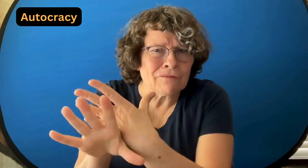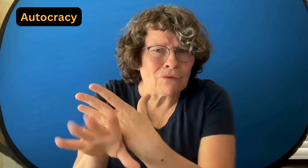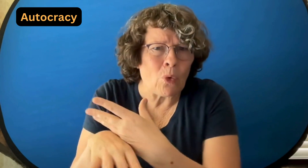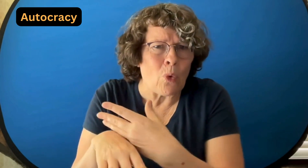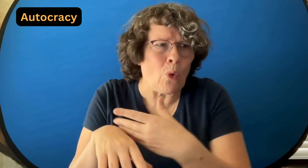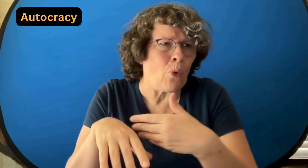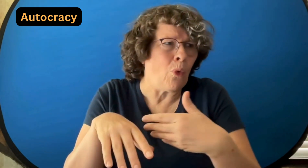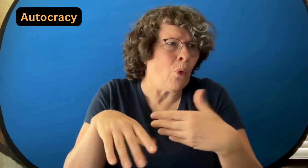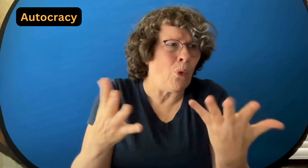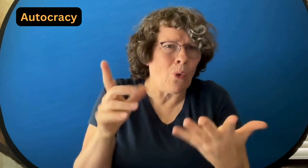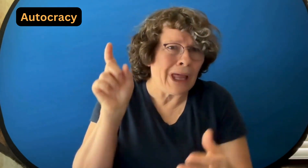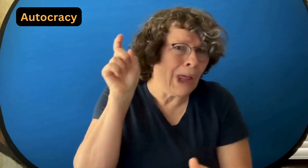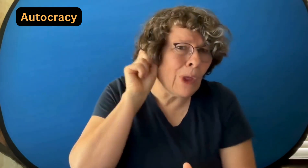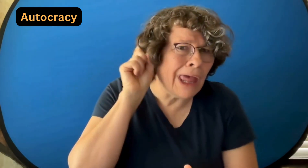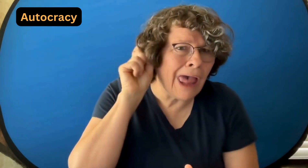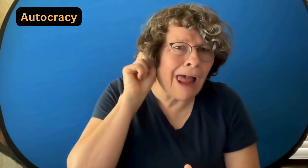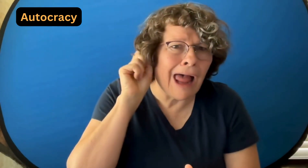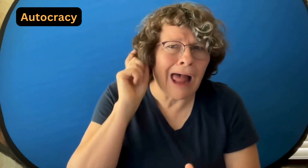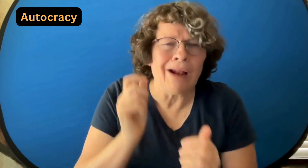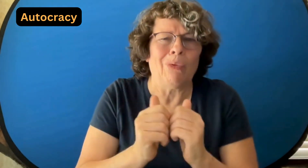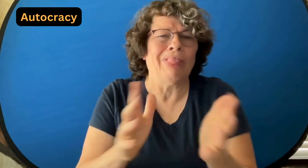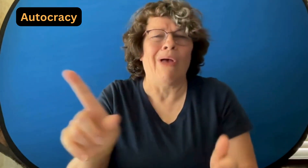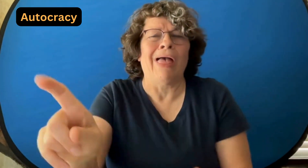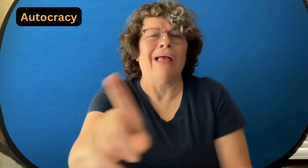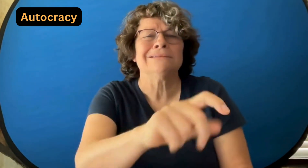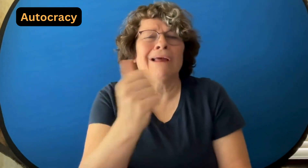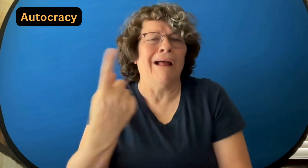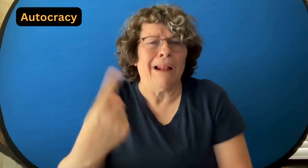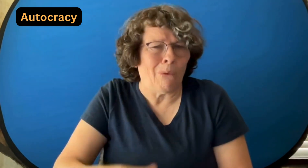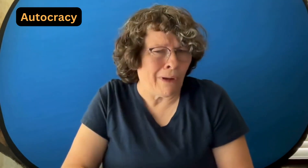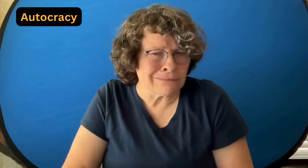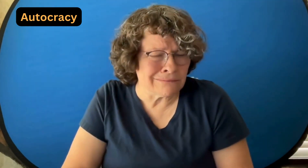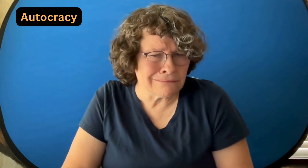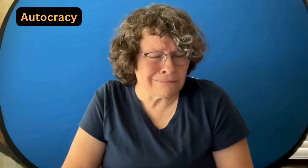or hearing aids without asking anyone.